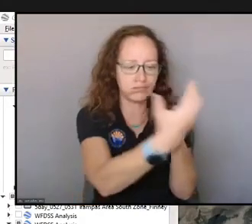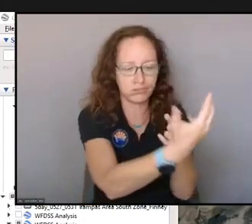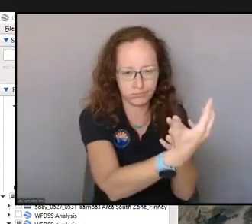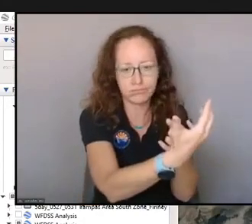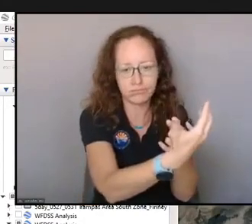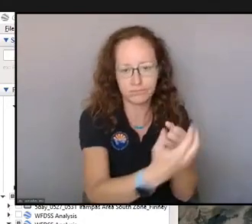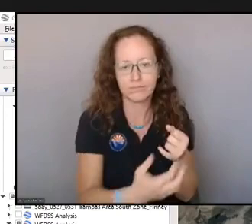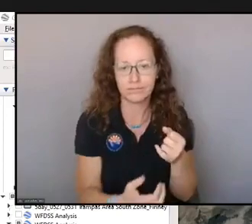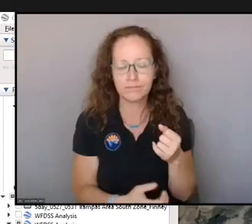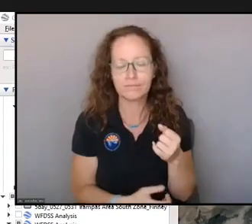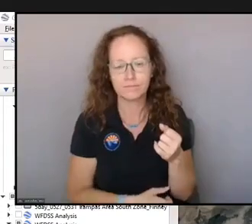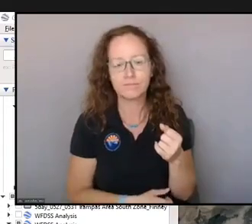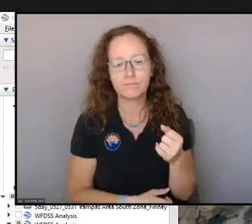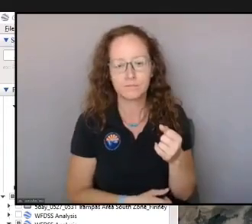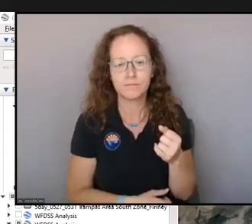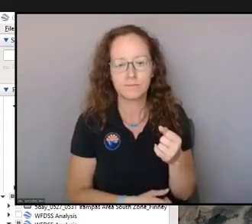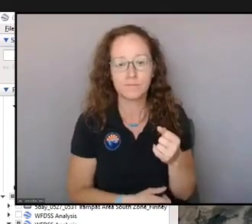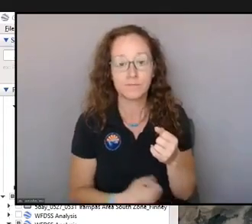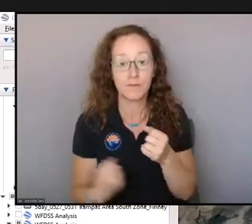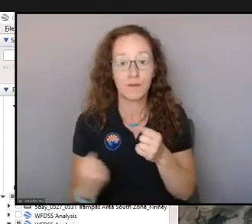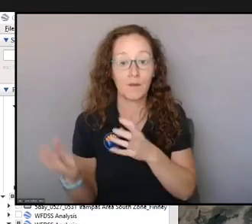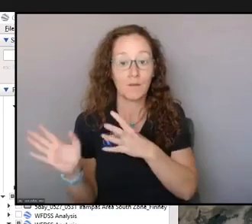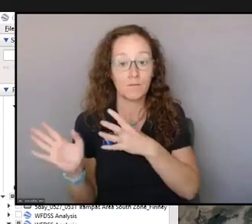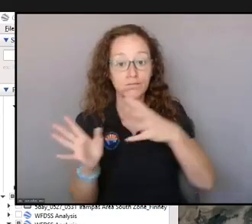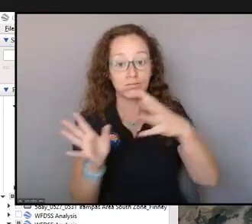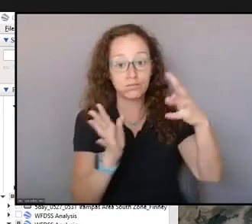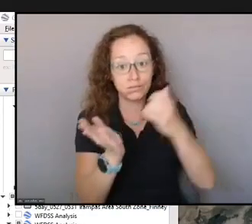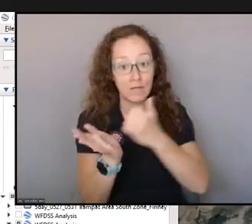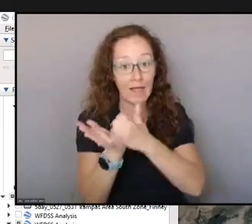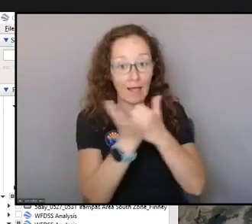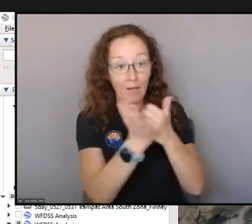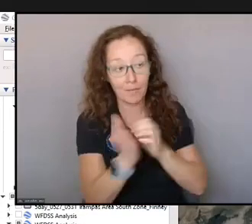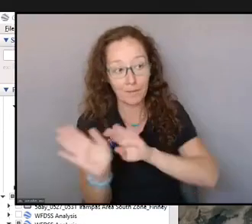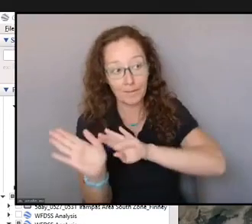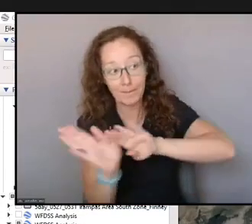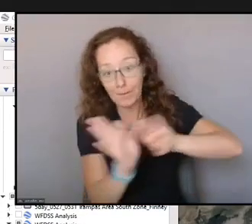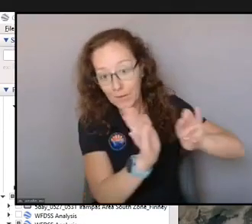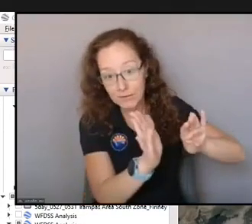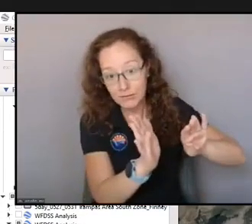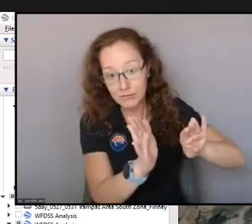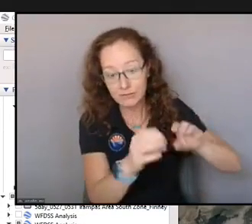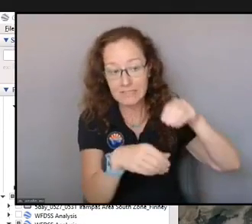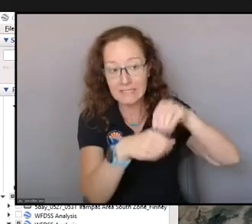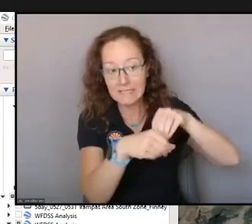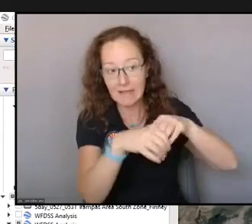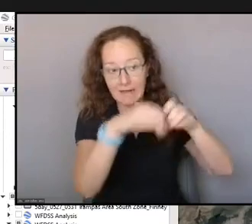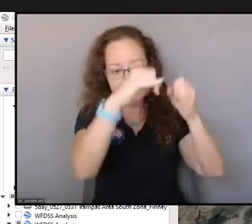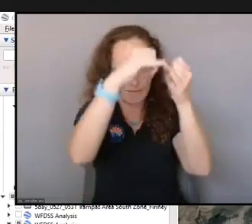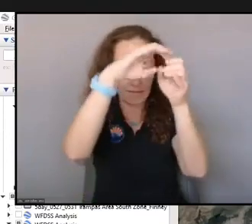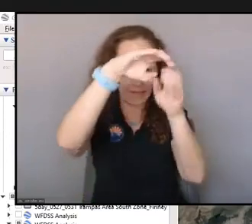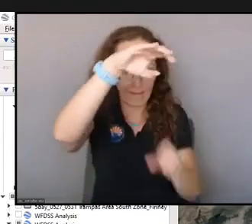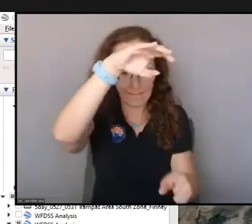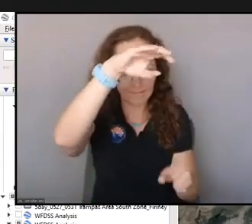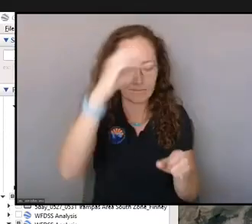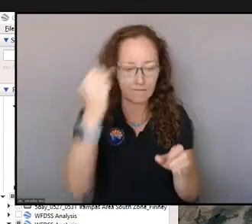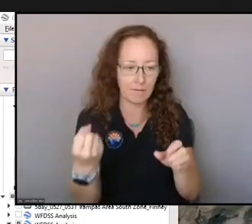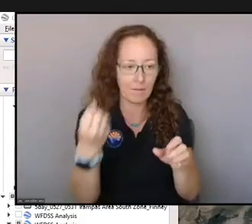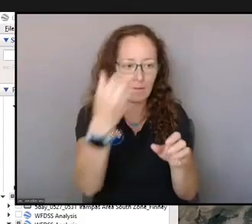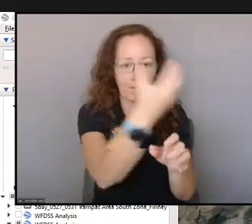ITSELF. THE WIND IS REALLY HELPFUL IN THAT CIRCUMSTANCE IN THAT IT'S PUSHING IT BACK INTO ITSELF AND NOT ALLOWING IT TO